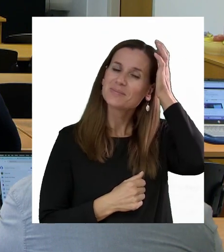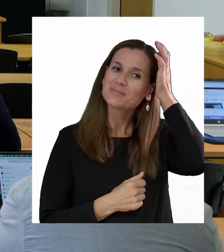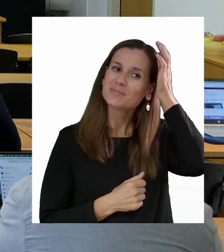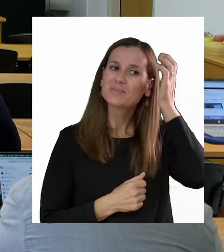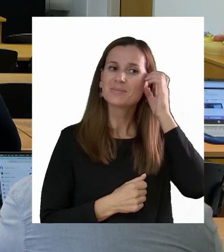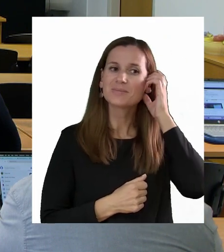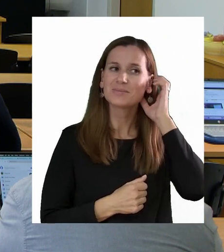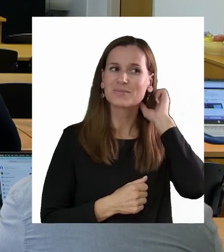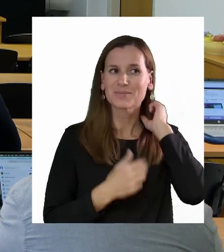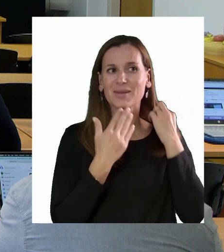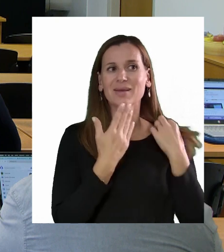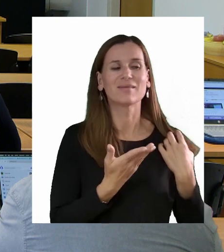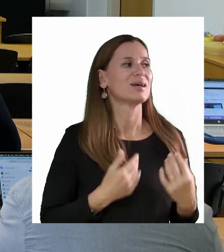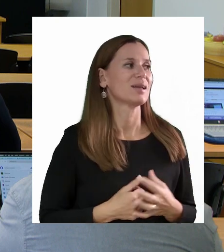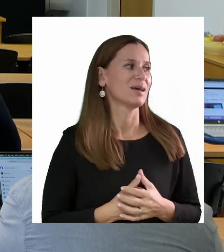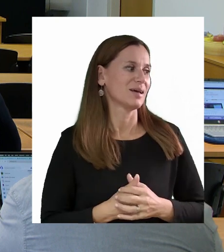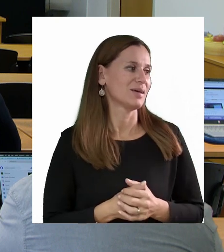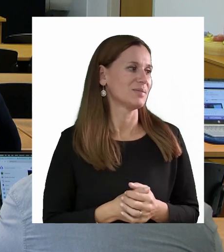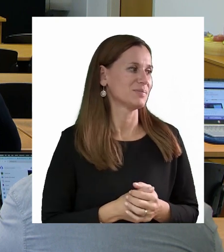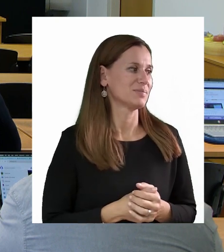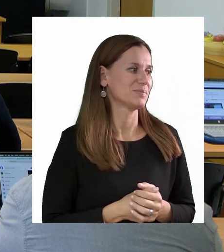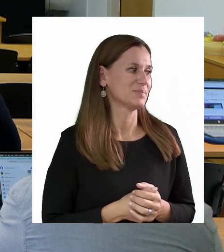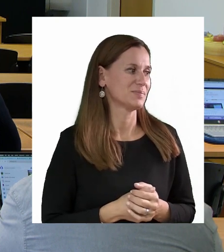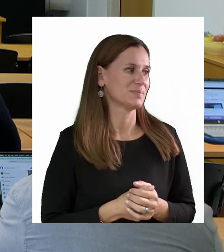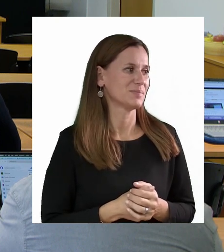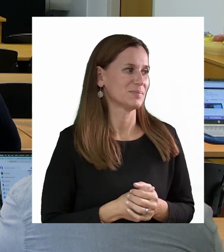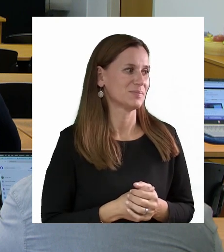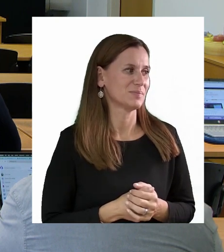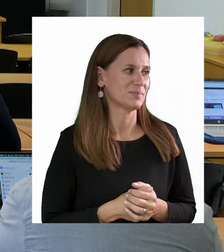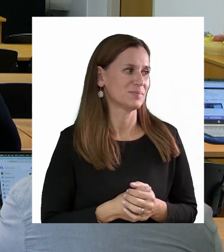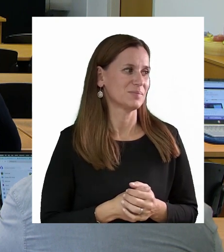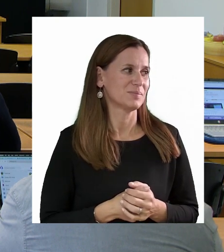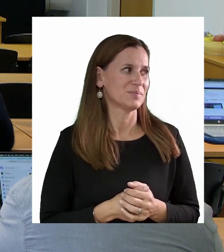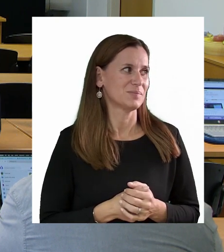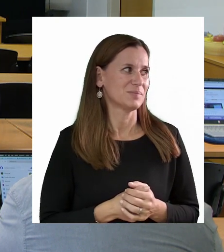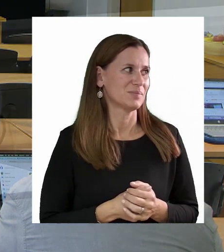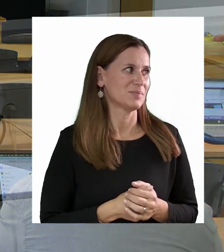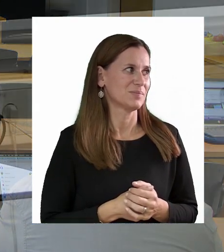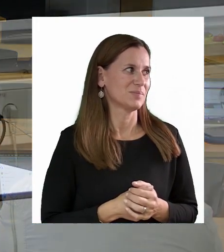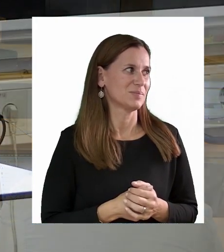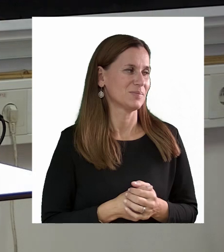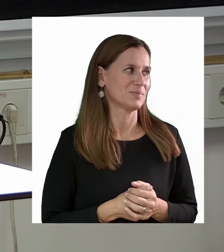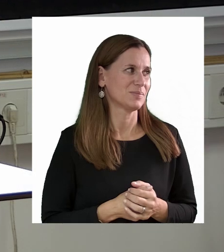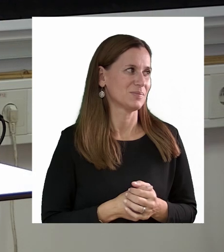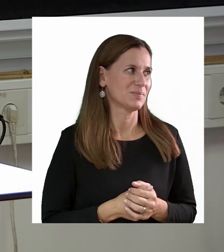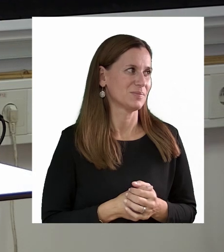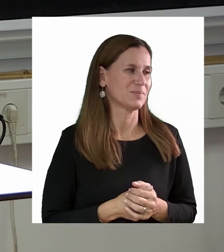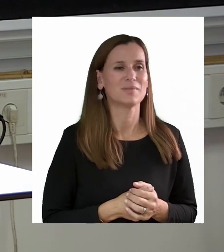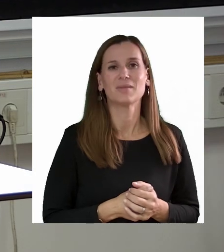Thank you. Maya. Yes, I'm talking on behalf of Alfonso Infante Moro, Professor Alfonso